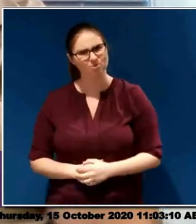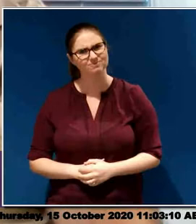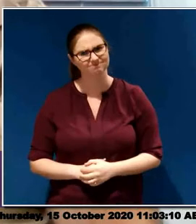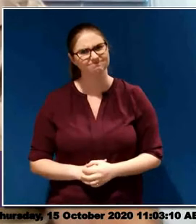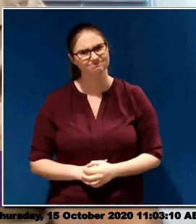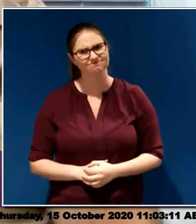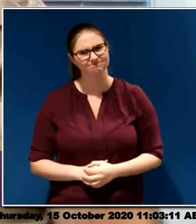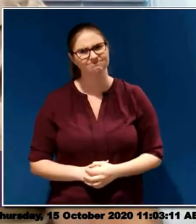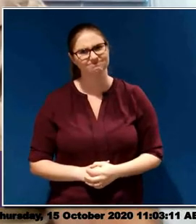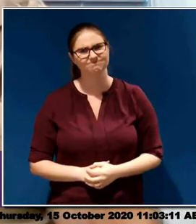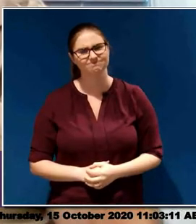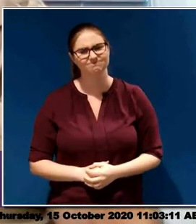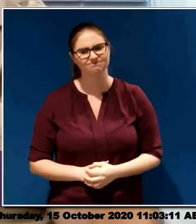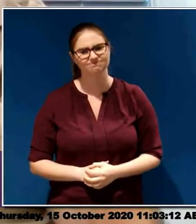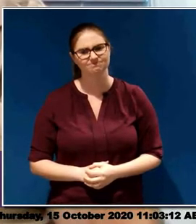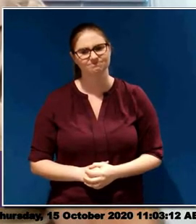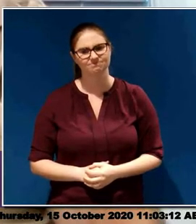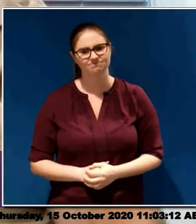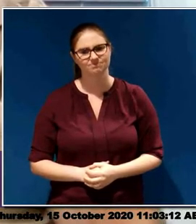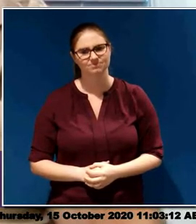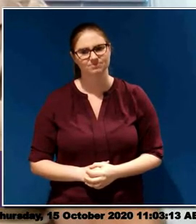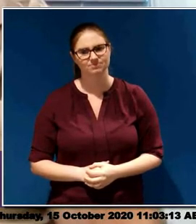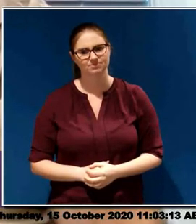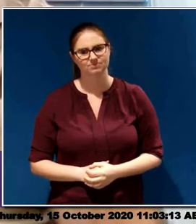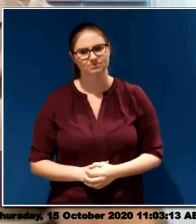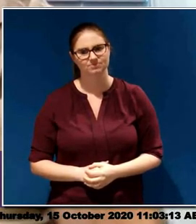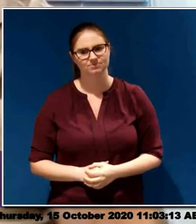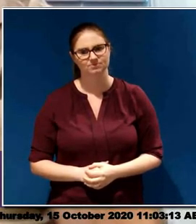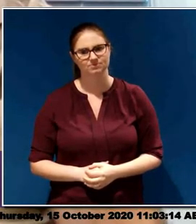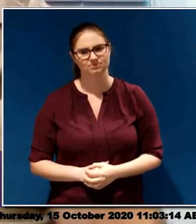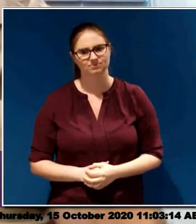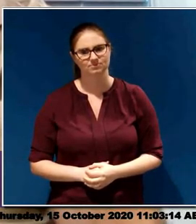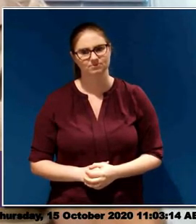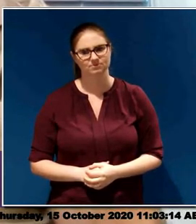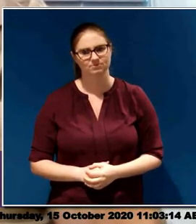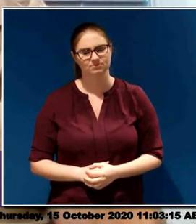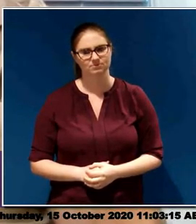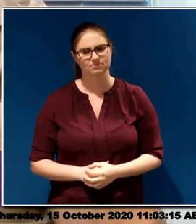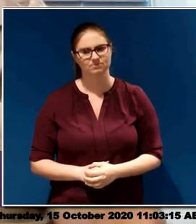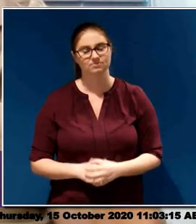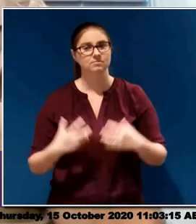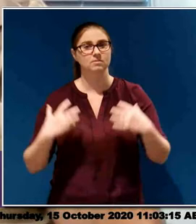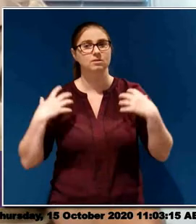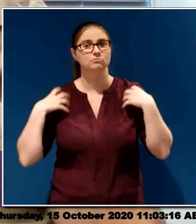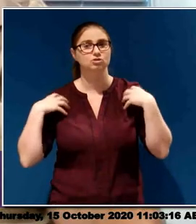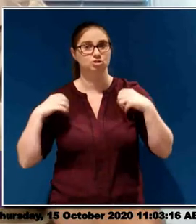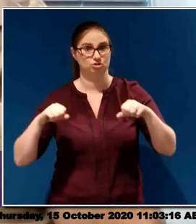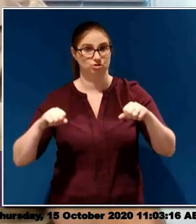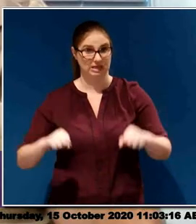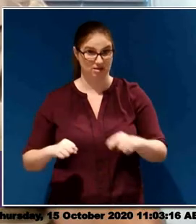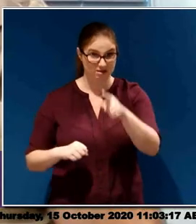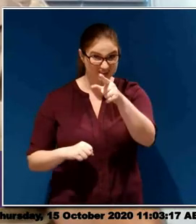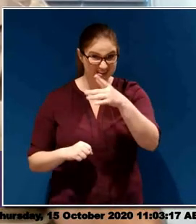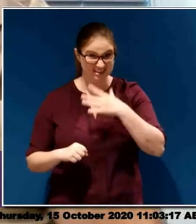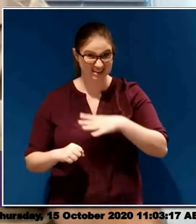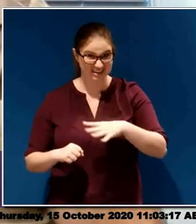And accepting him - If you need a break at any time, Sharon or Alex, please tell us and there